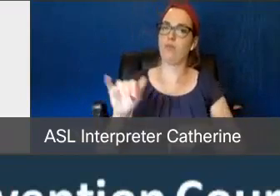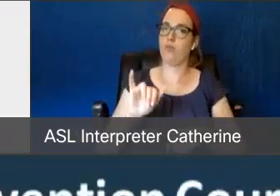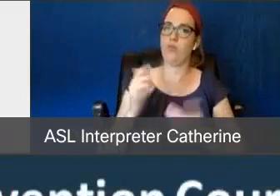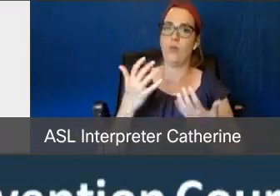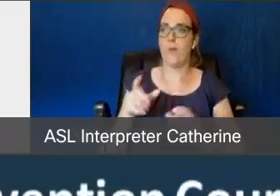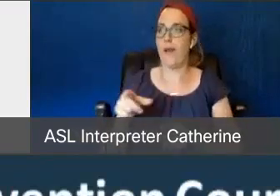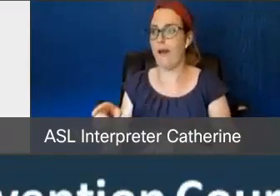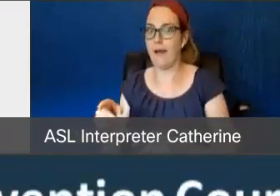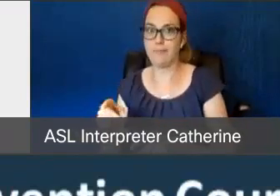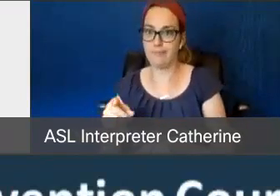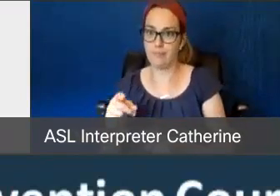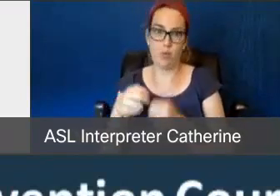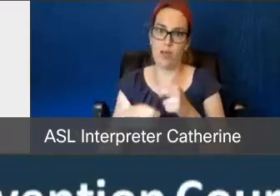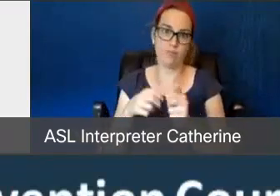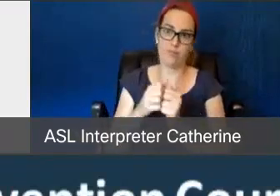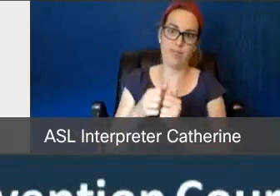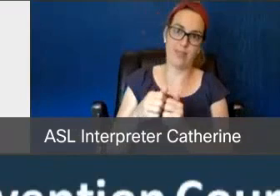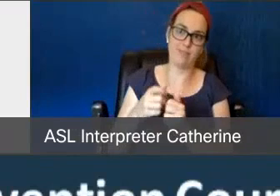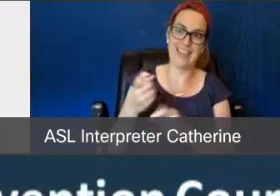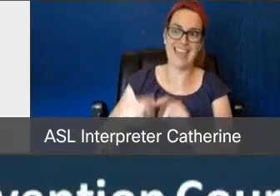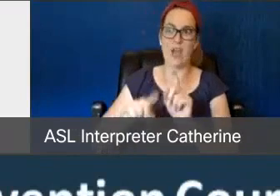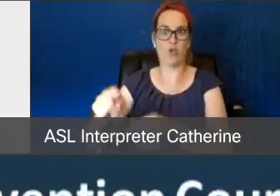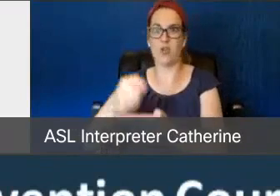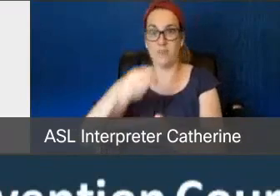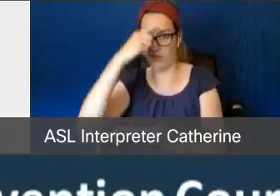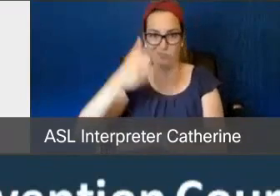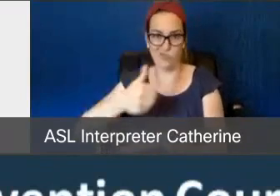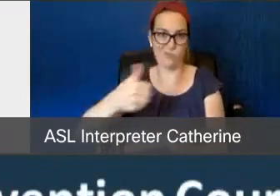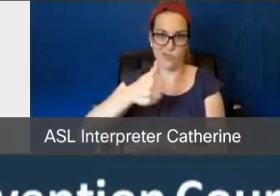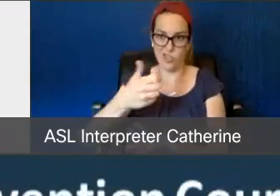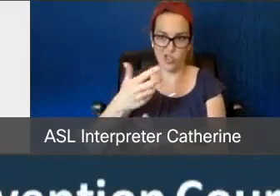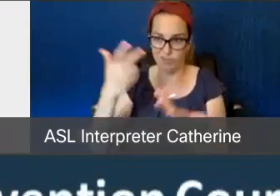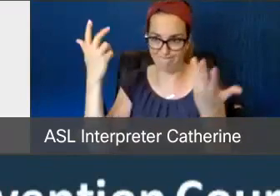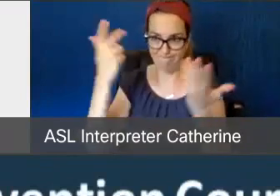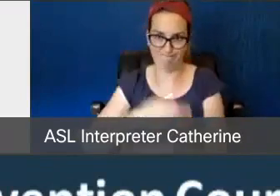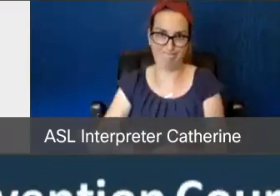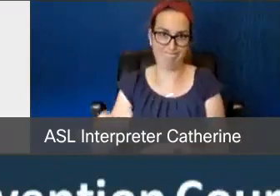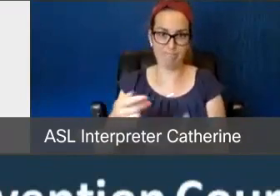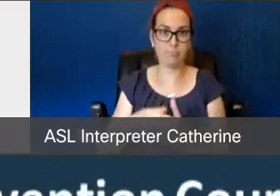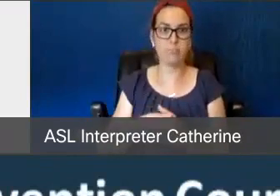We have a curfew, we do have a curfew because a lot of times people engage in activities that are less than honorable